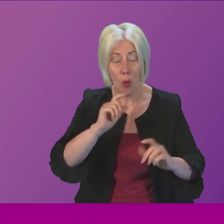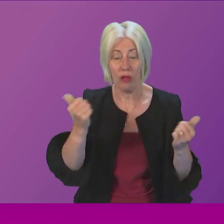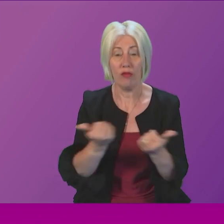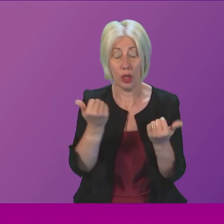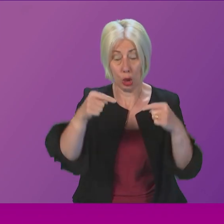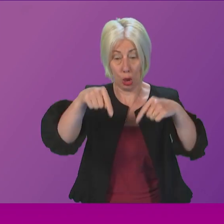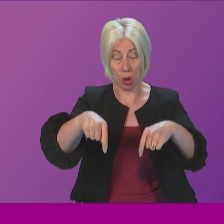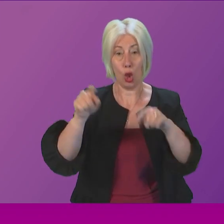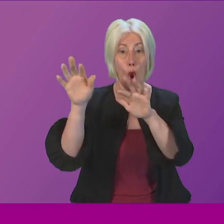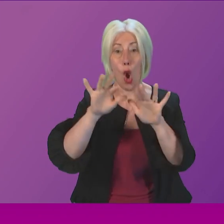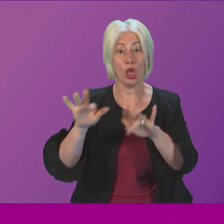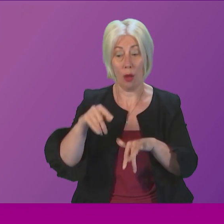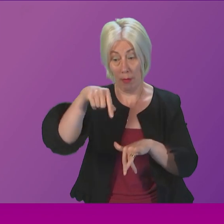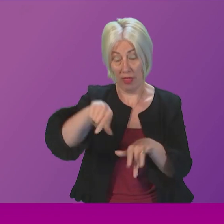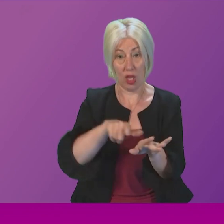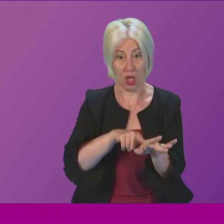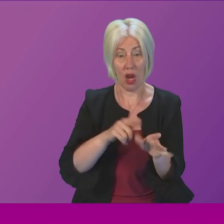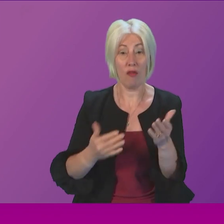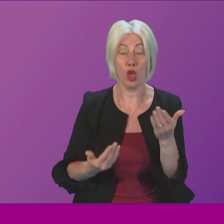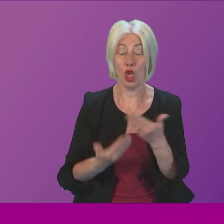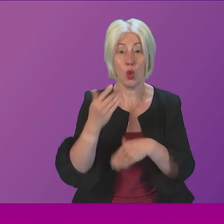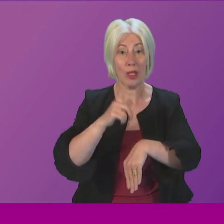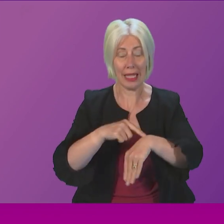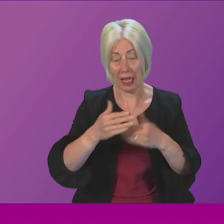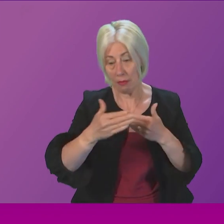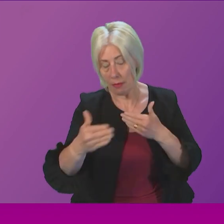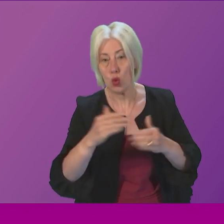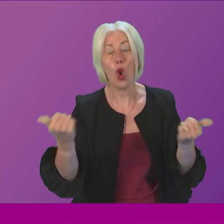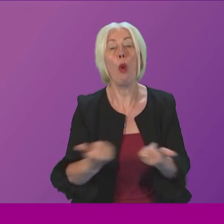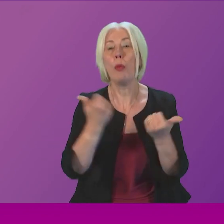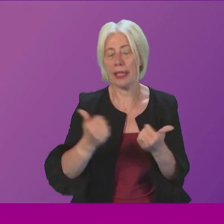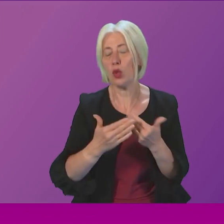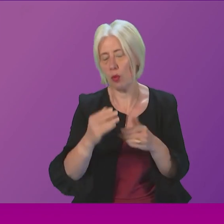of this year” to provide an “update” on the “renewed timescale for completion.”